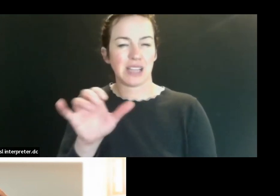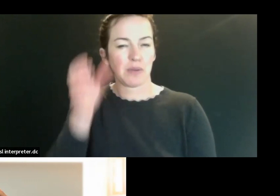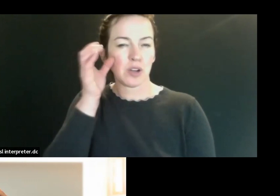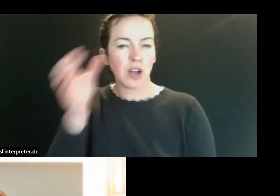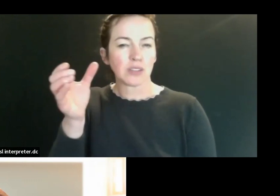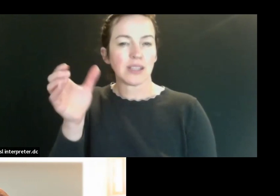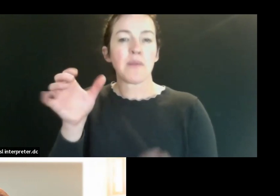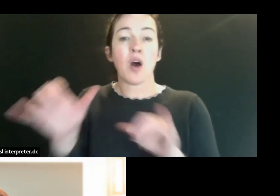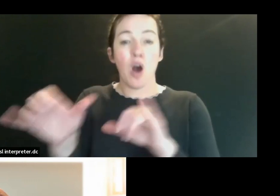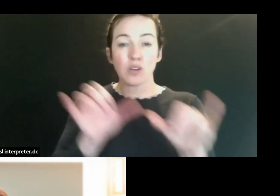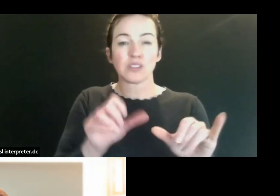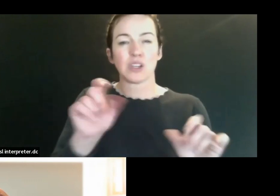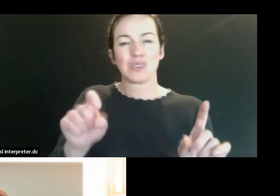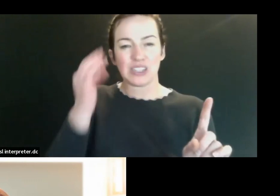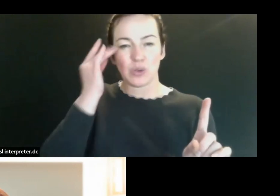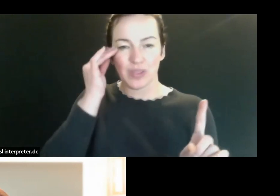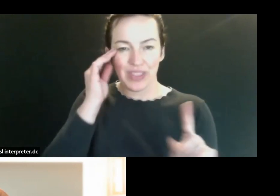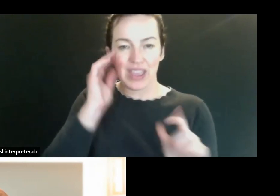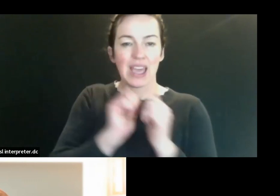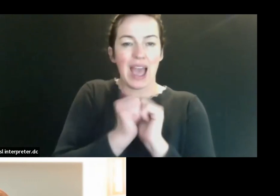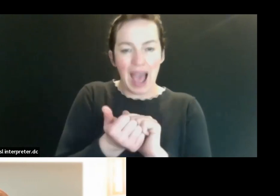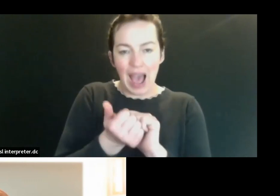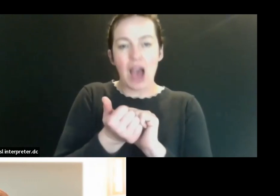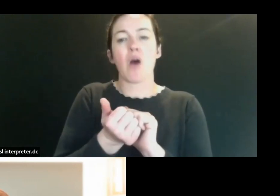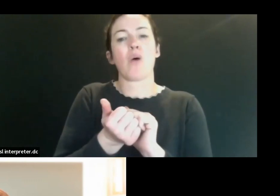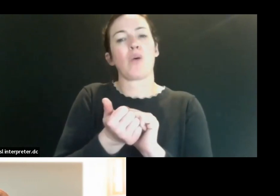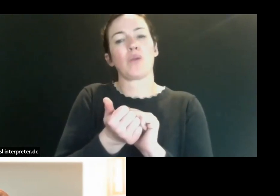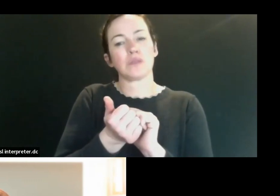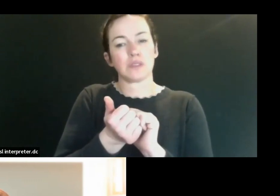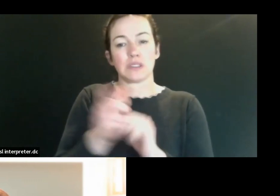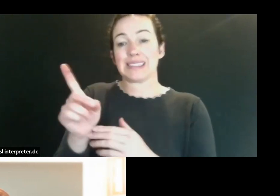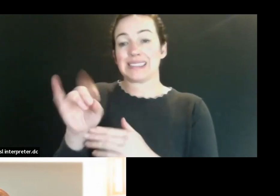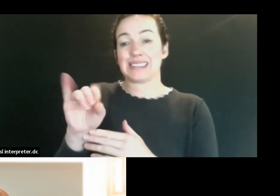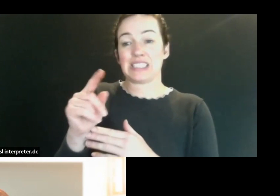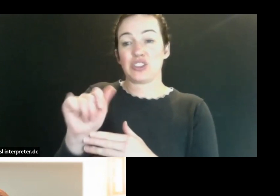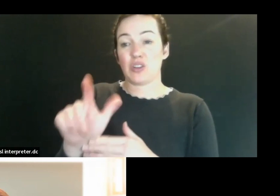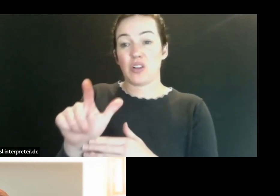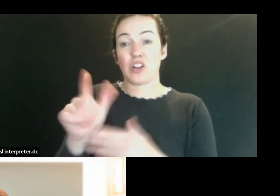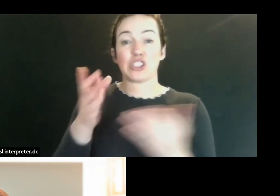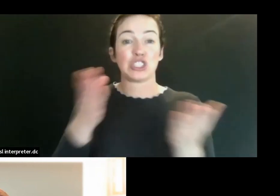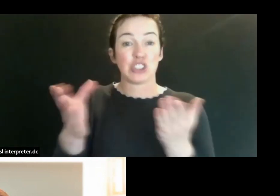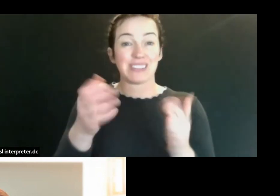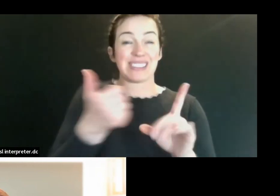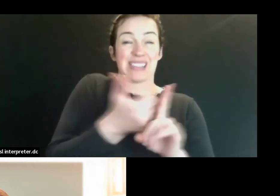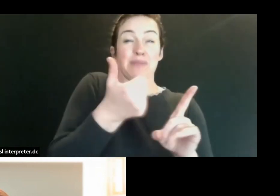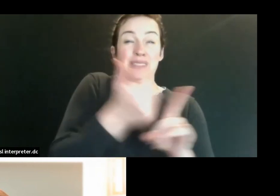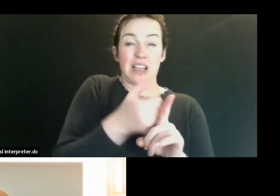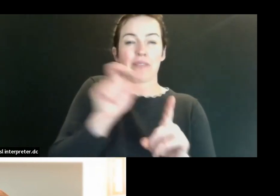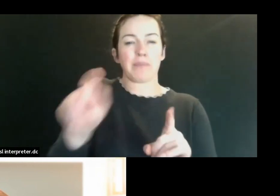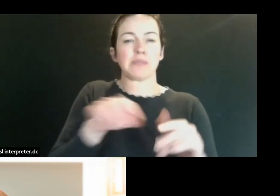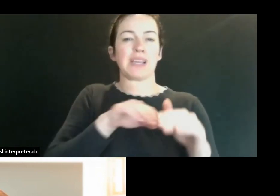need to be thinking about how we make digital services accessible to folks based on a variety